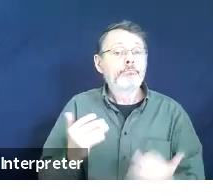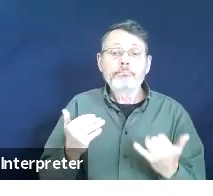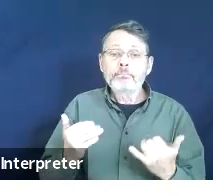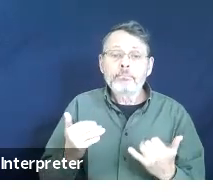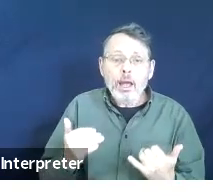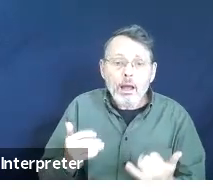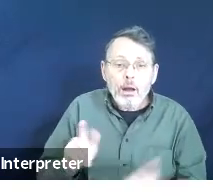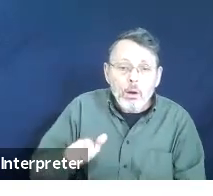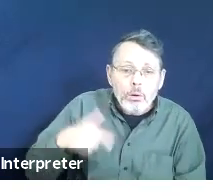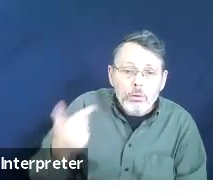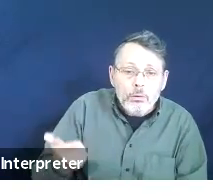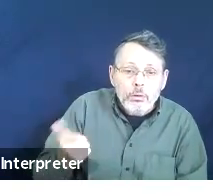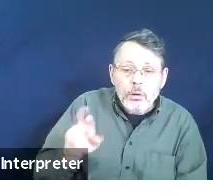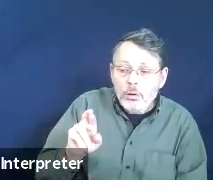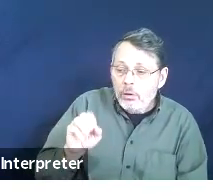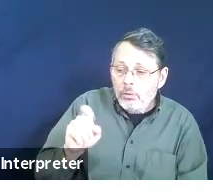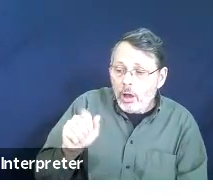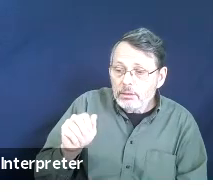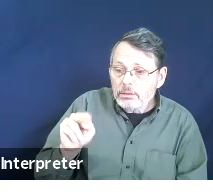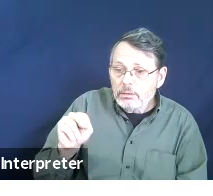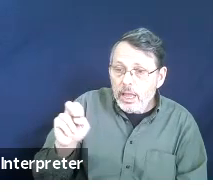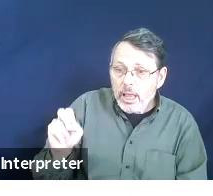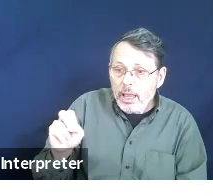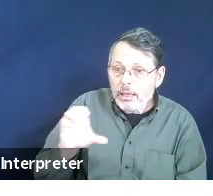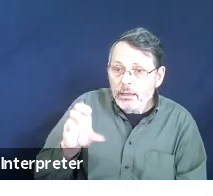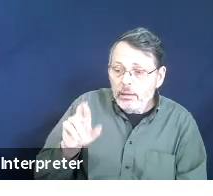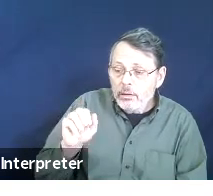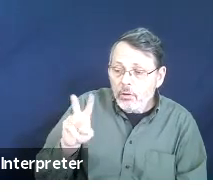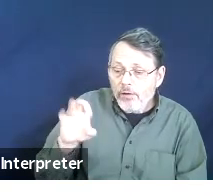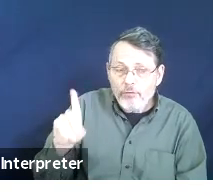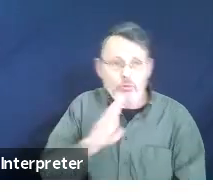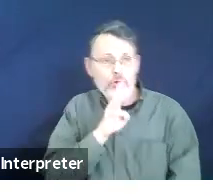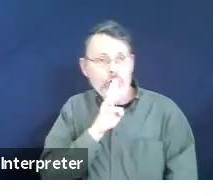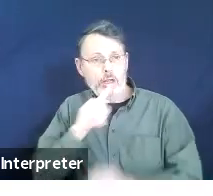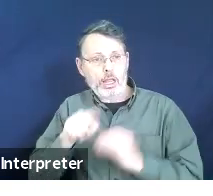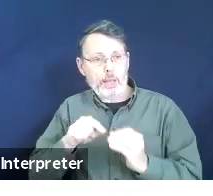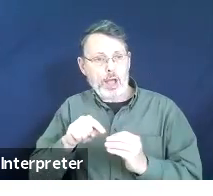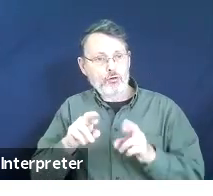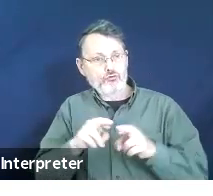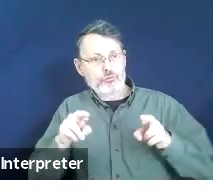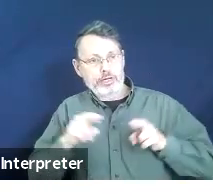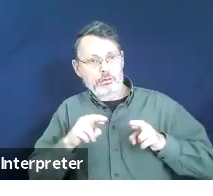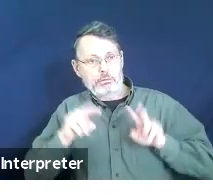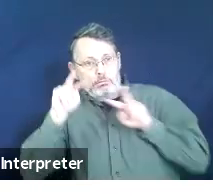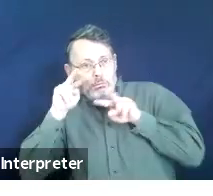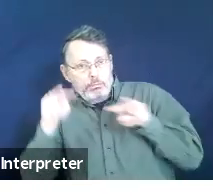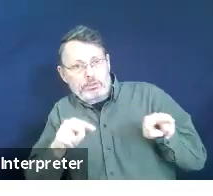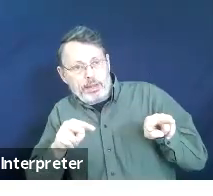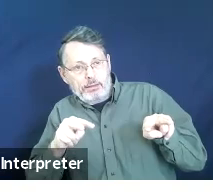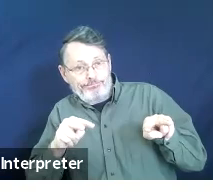Roxann Crawford who will be discussing the regional perspective. Thank you.